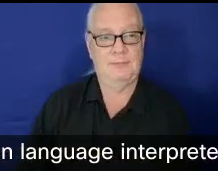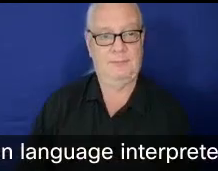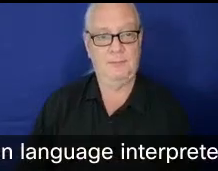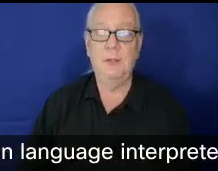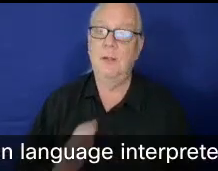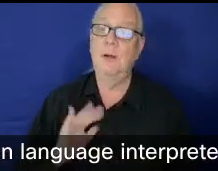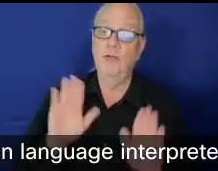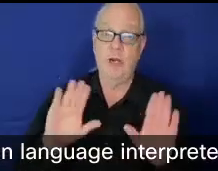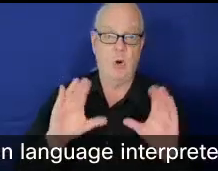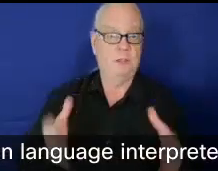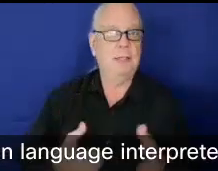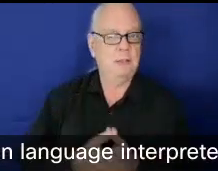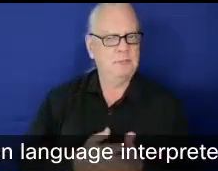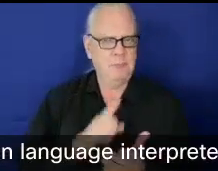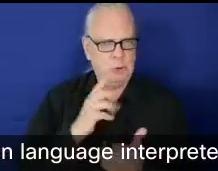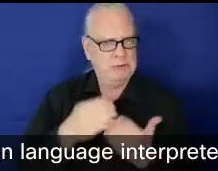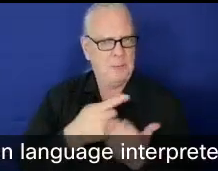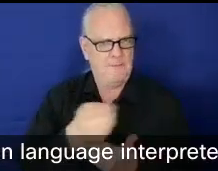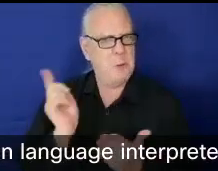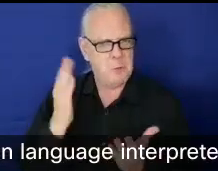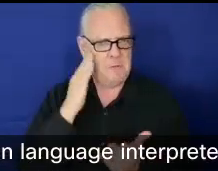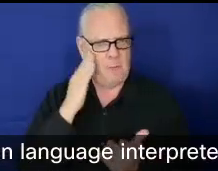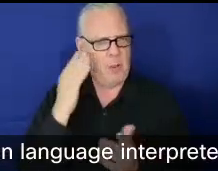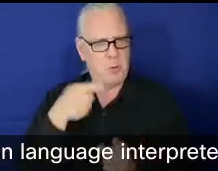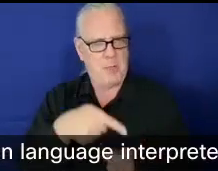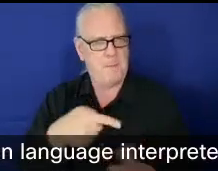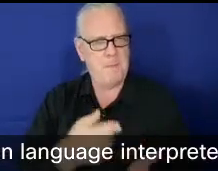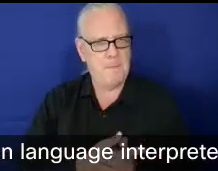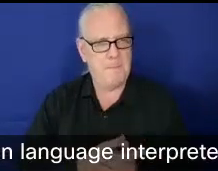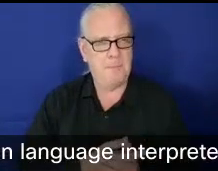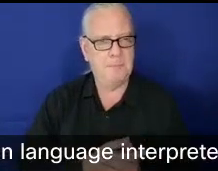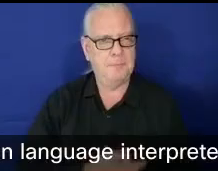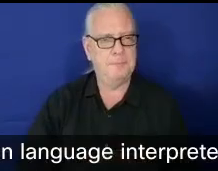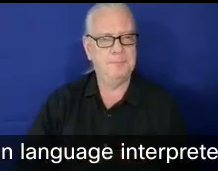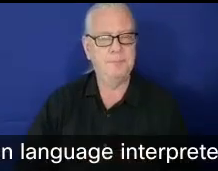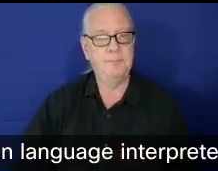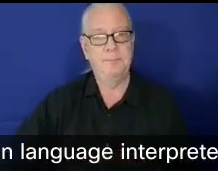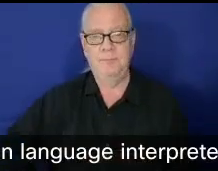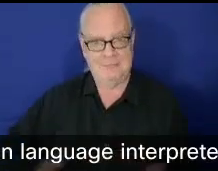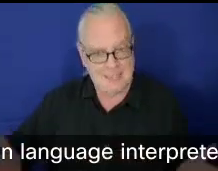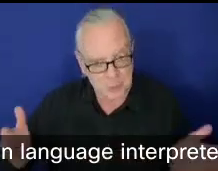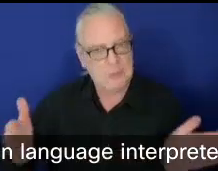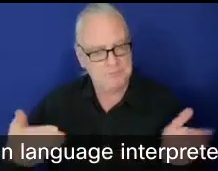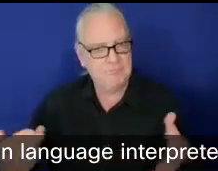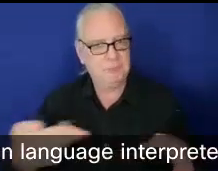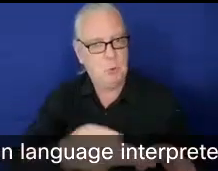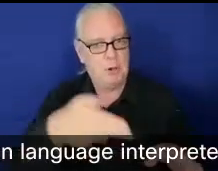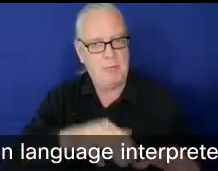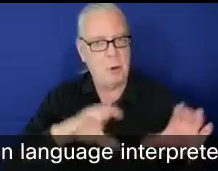organization. I'm sure some of you on this call are familiar with them. Encourage definitely joining and gaining some more